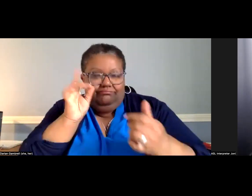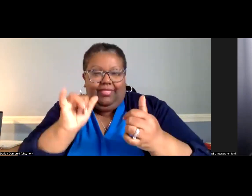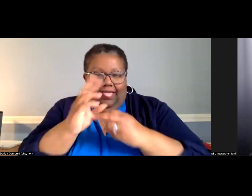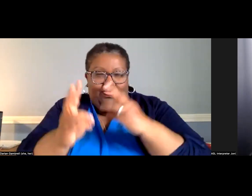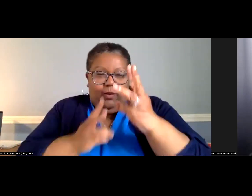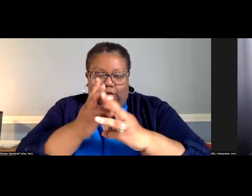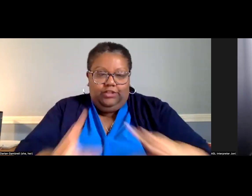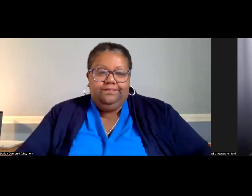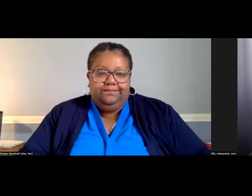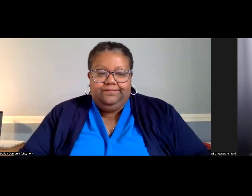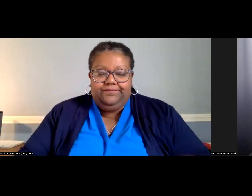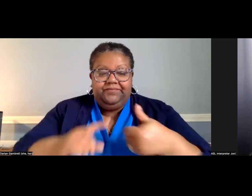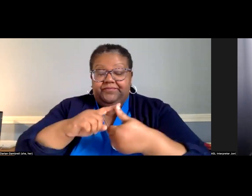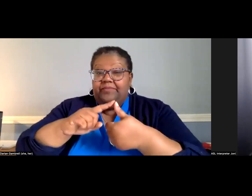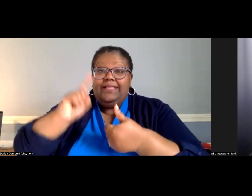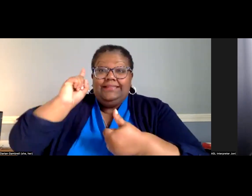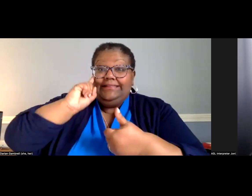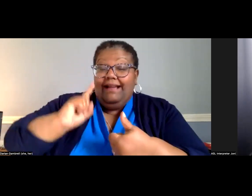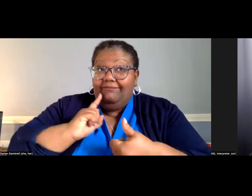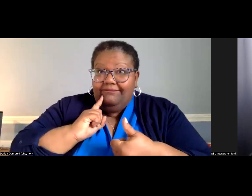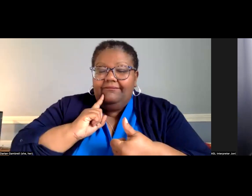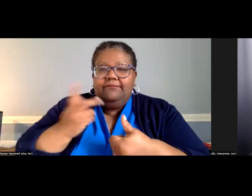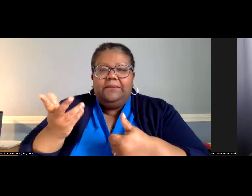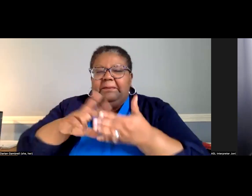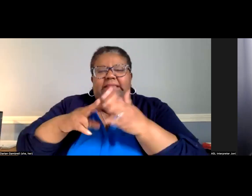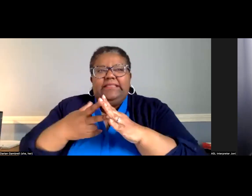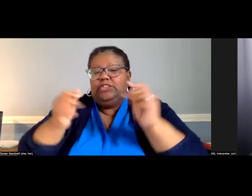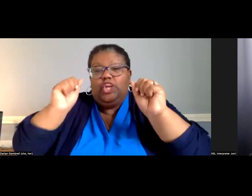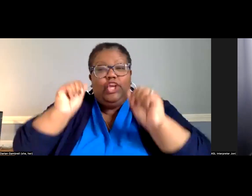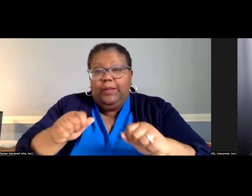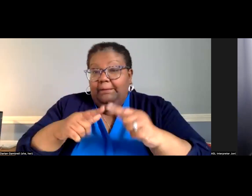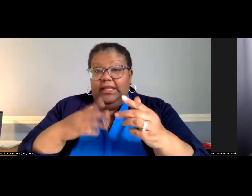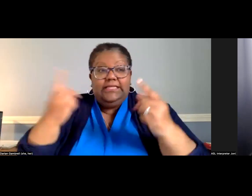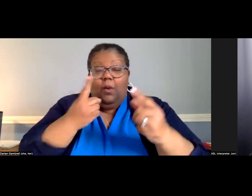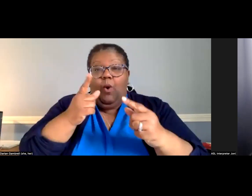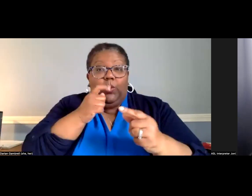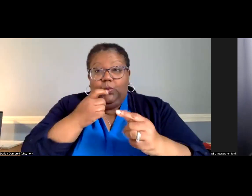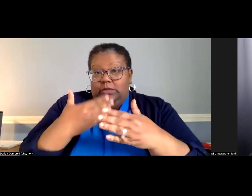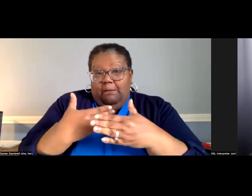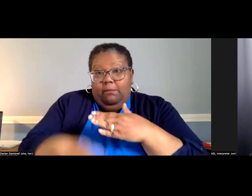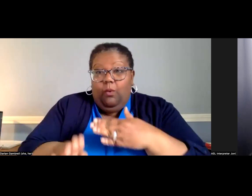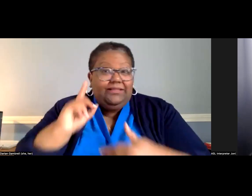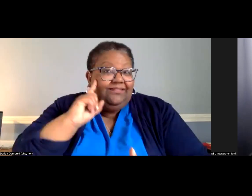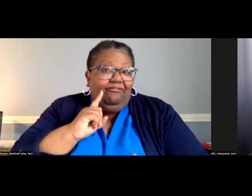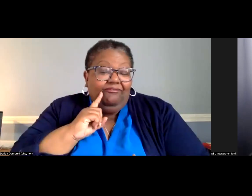to this topic and I clearly understand what it's like to be in this world. as a deaf person that